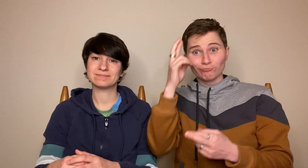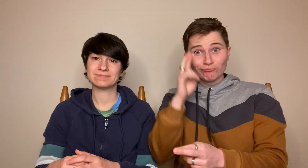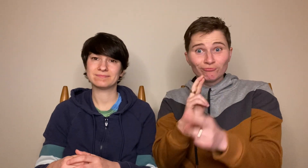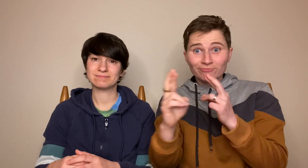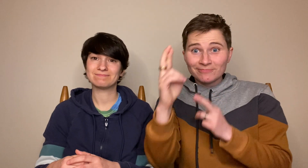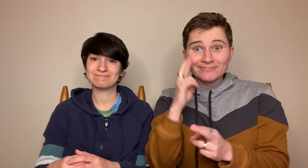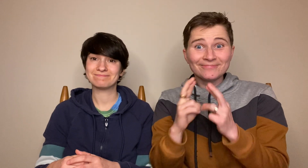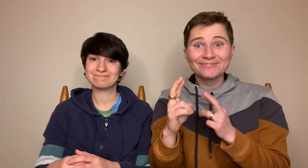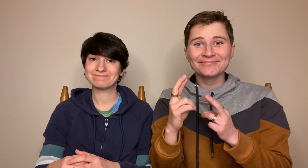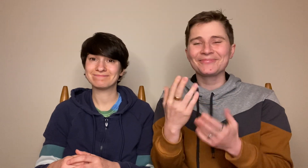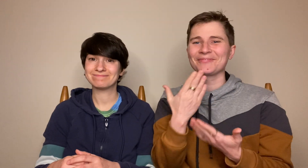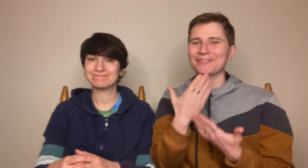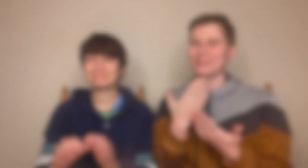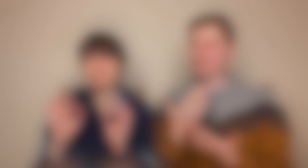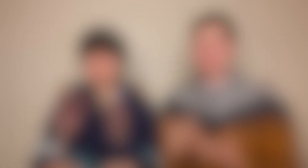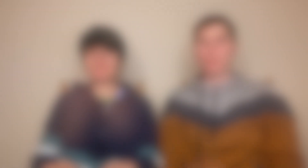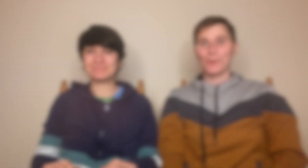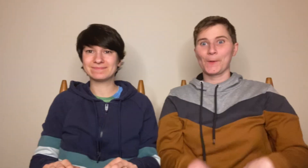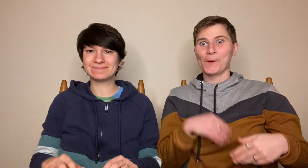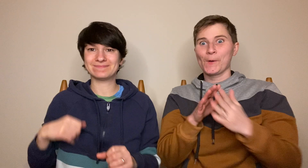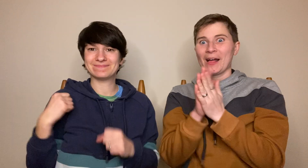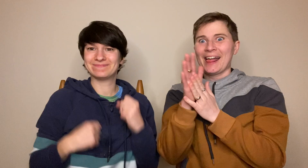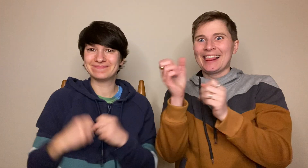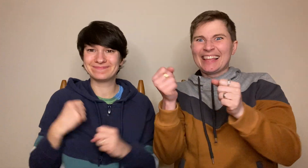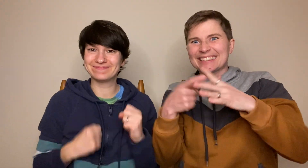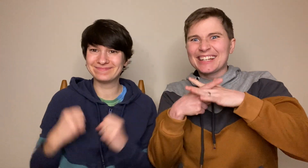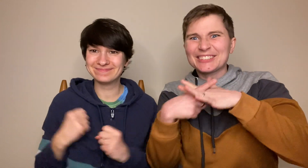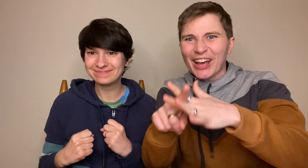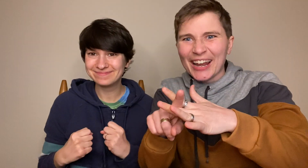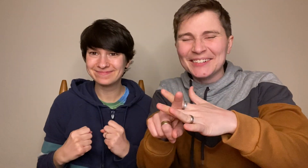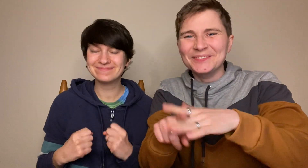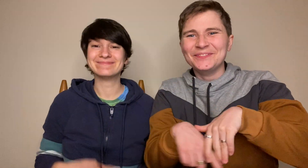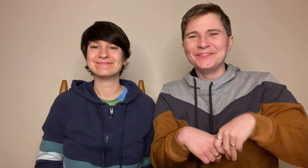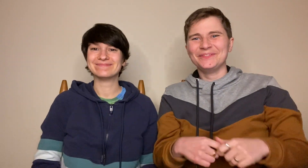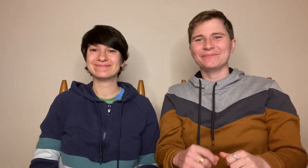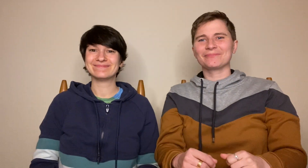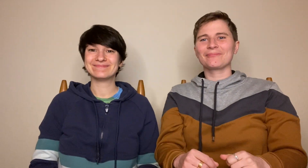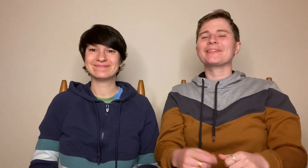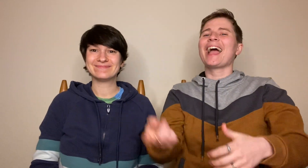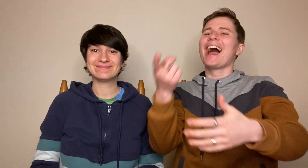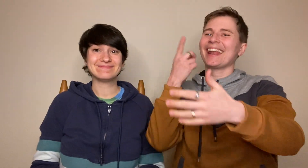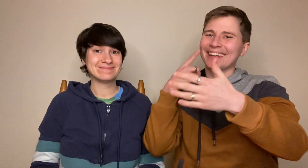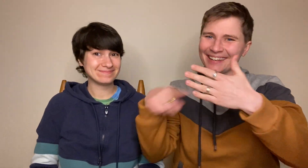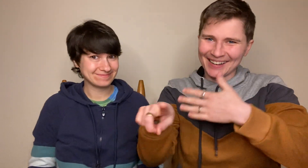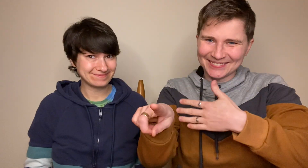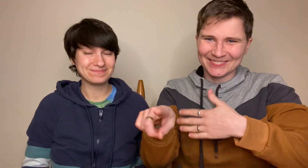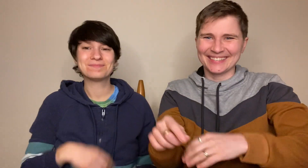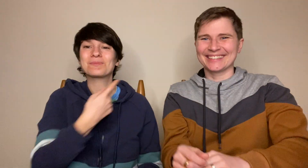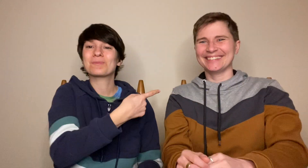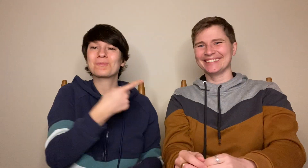Let's share mutual respect for one another! Thank you. Let's get started! ...next week!